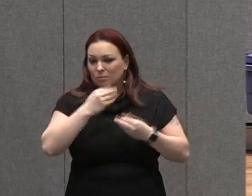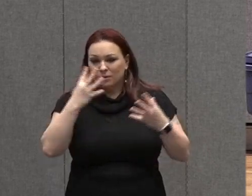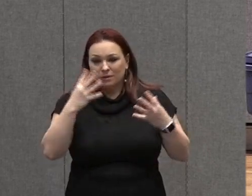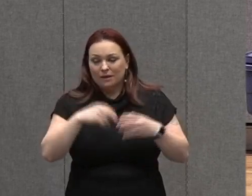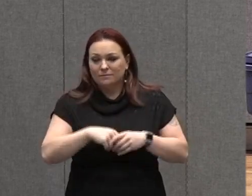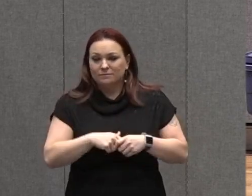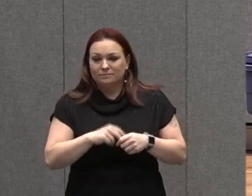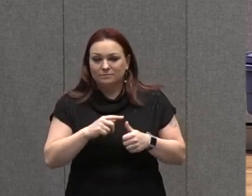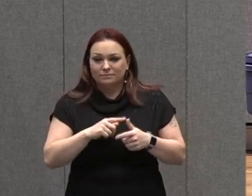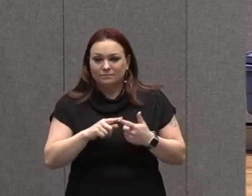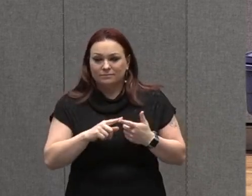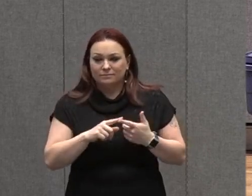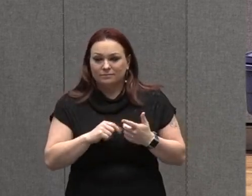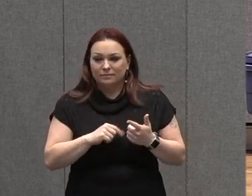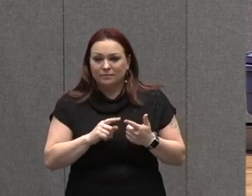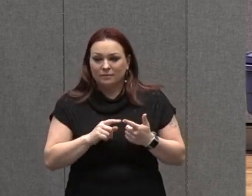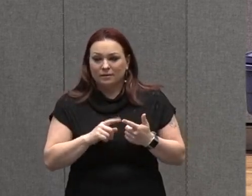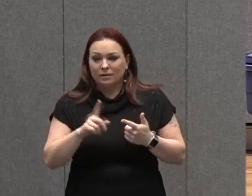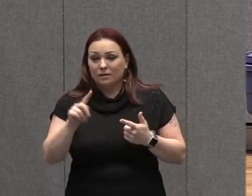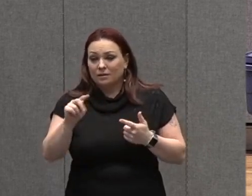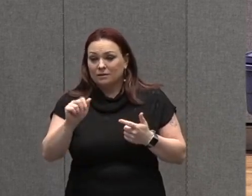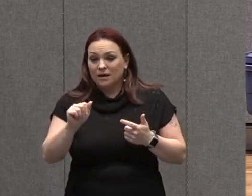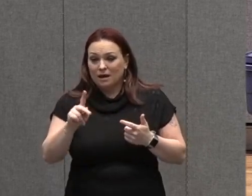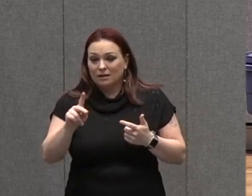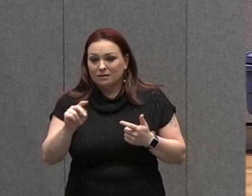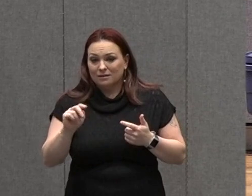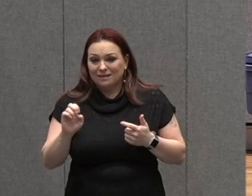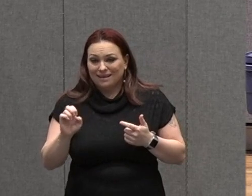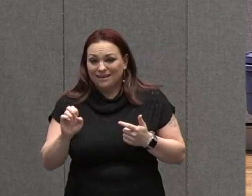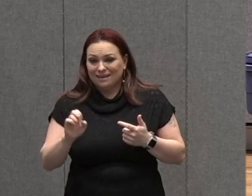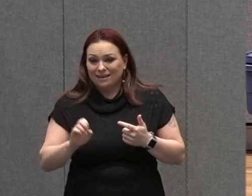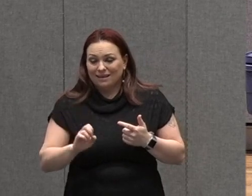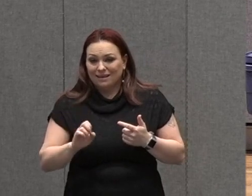And let's do tati. Taka-tika tati.